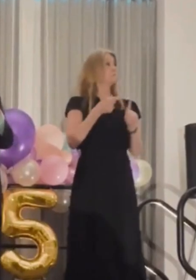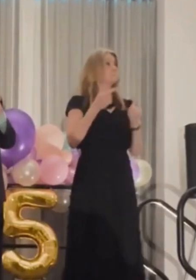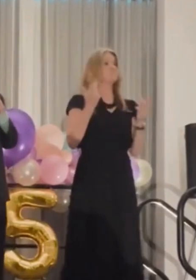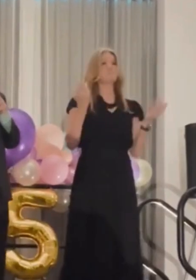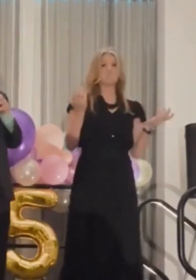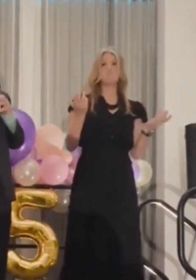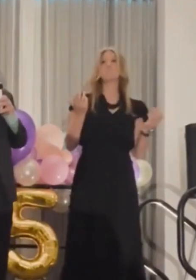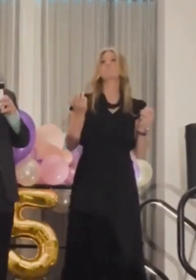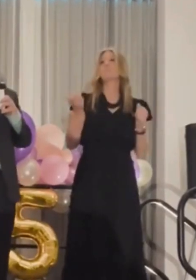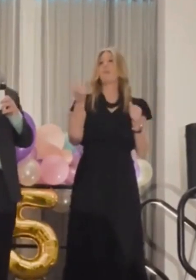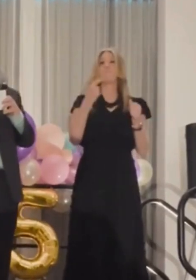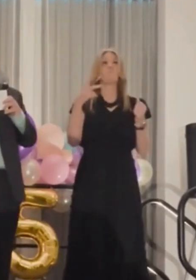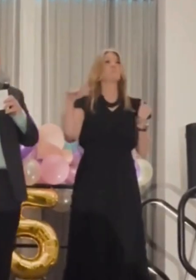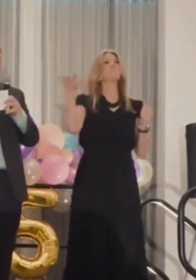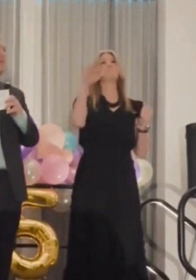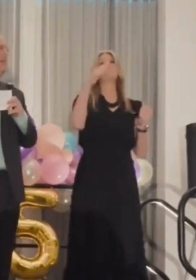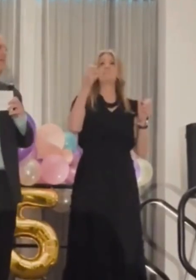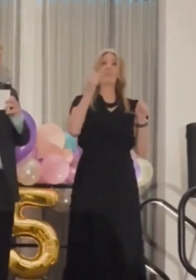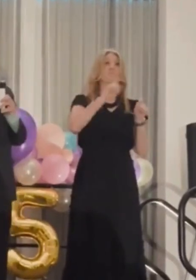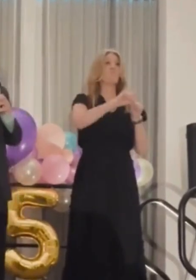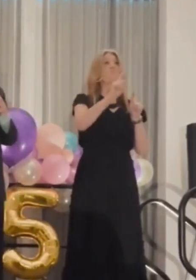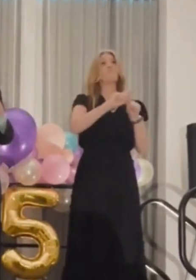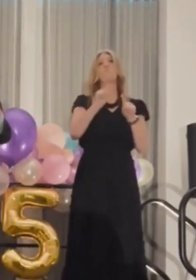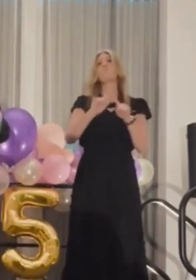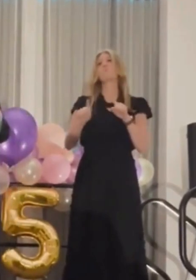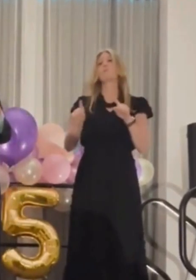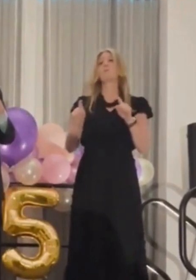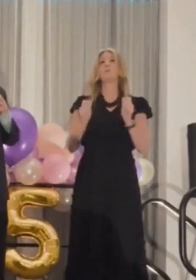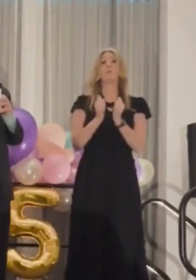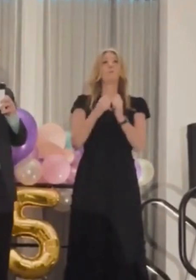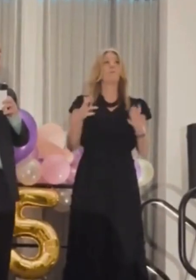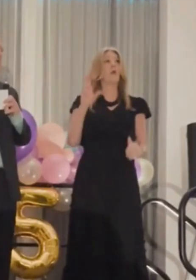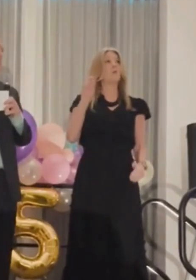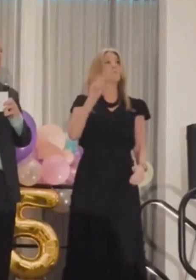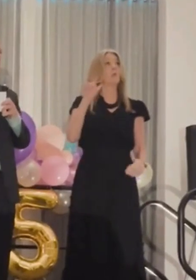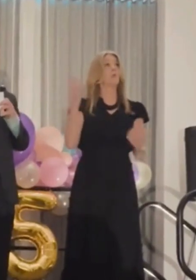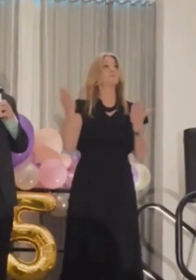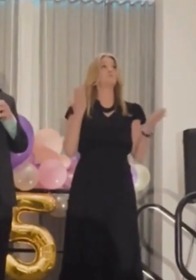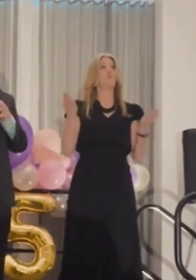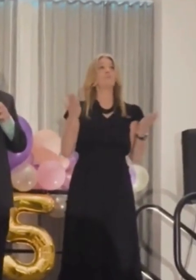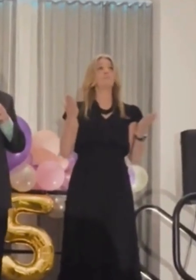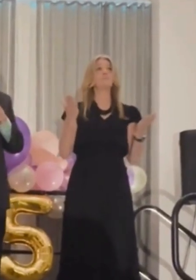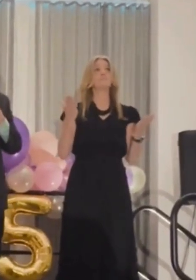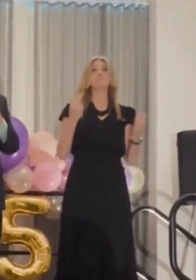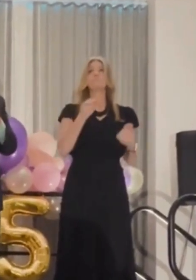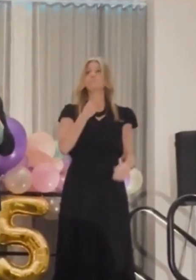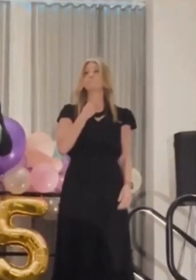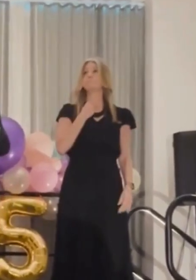everybody around them. Without it. Without Relay services we wouldn't be able to do those things.